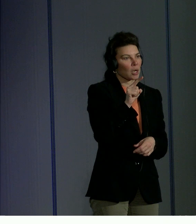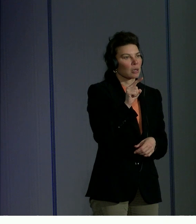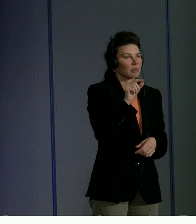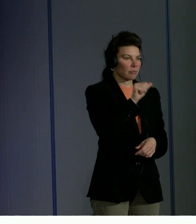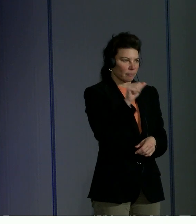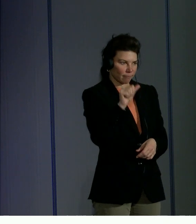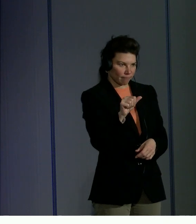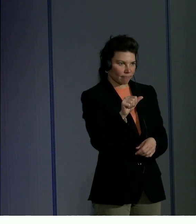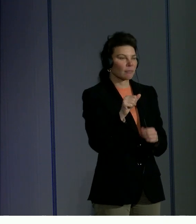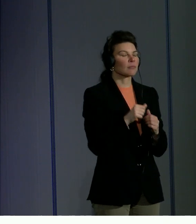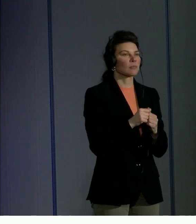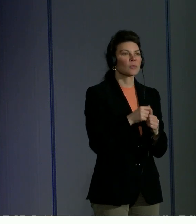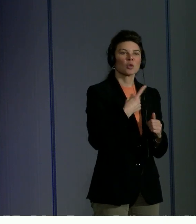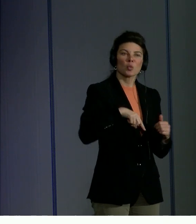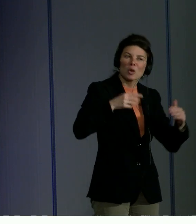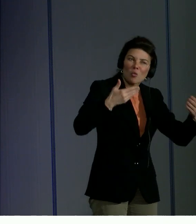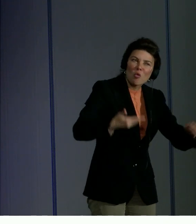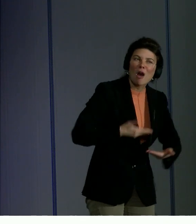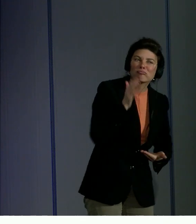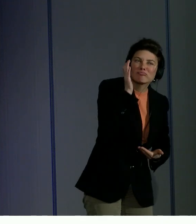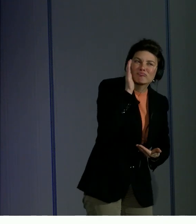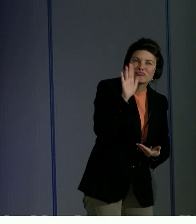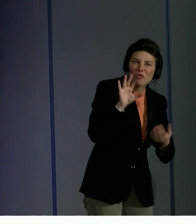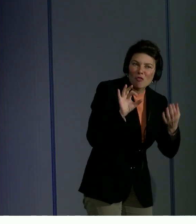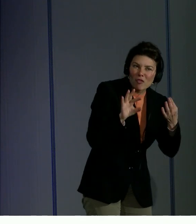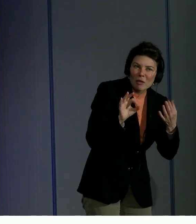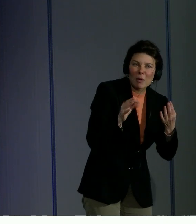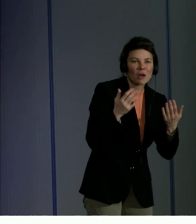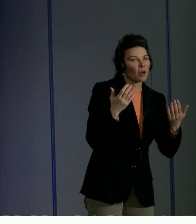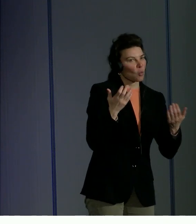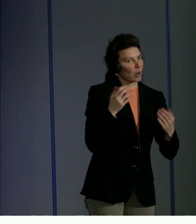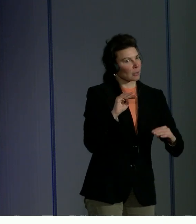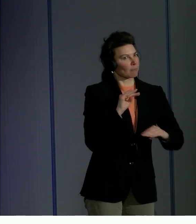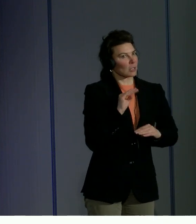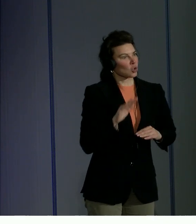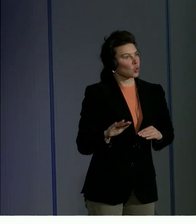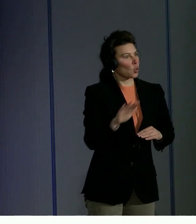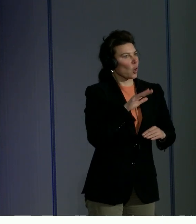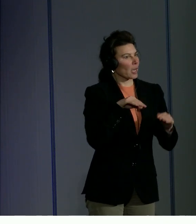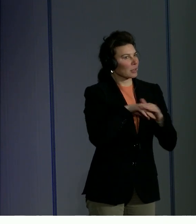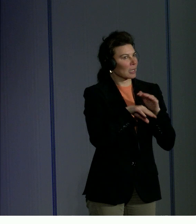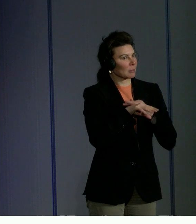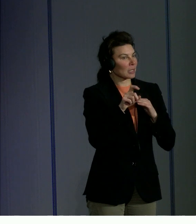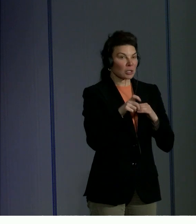AA. We welcome your feedback and want to meet your accessibility needs. For further assistance,